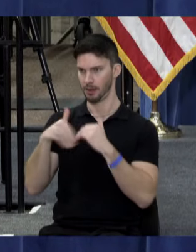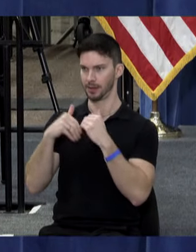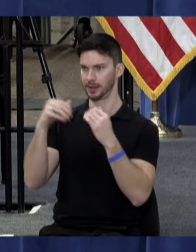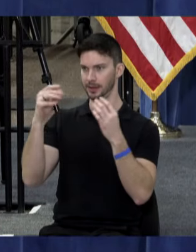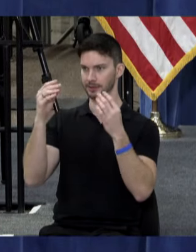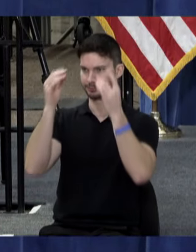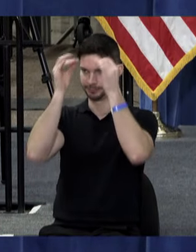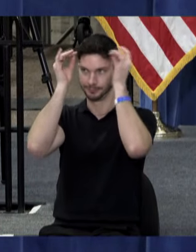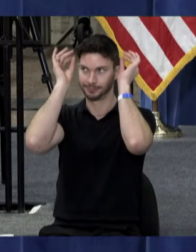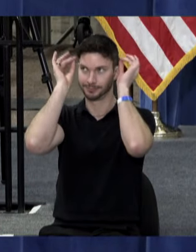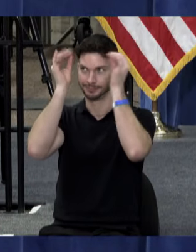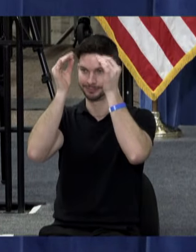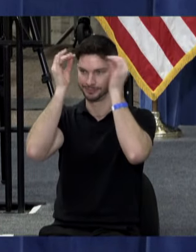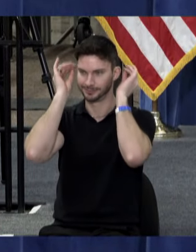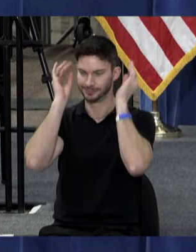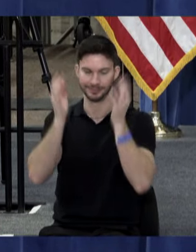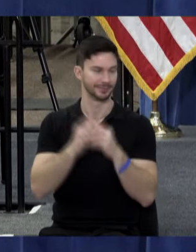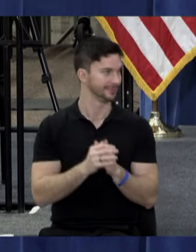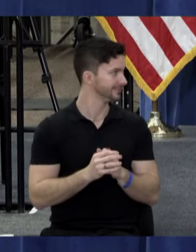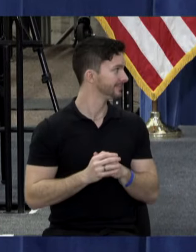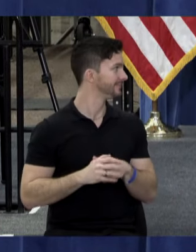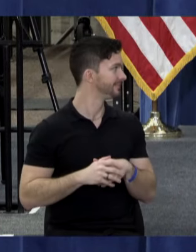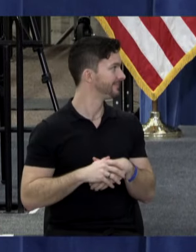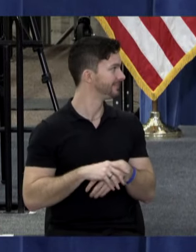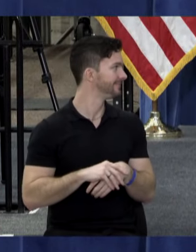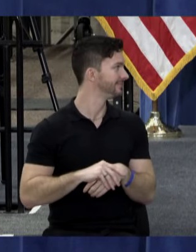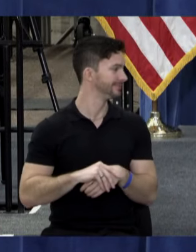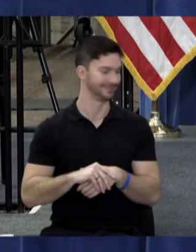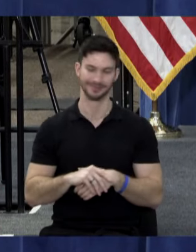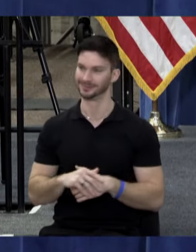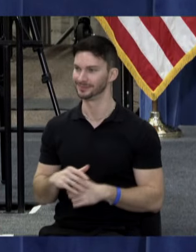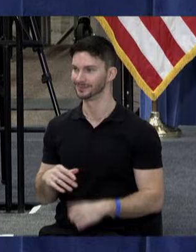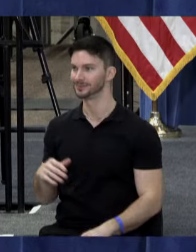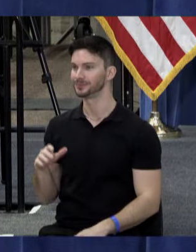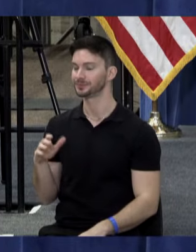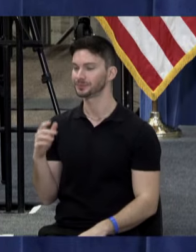let me see where I can cut out. I don't know. Anyway, we moved. My husband -- I'm good,